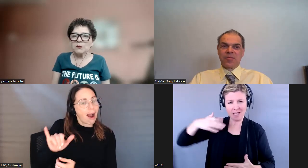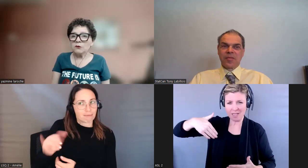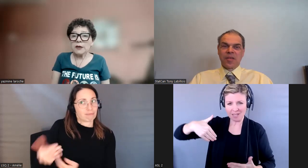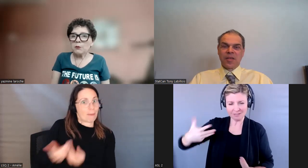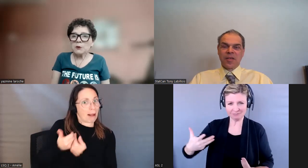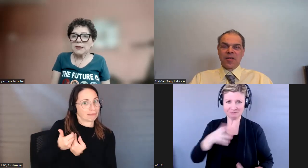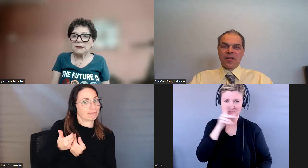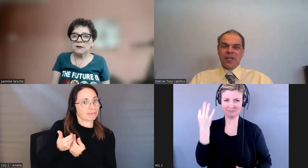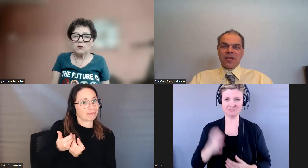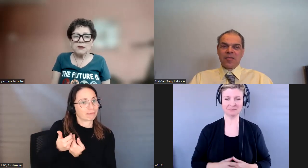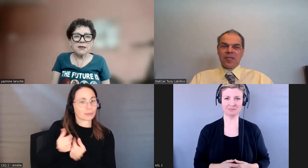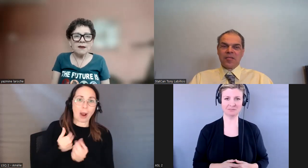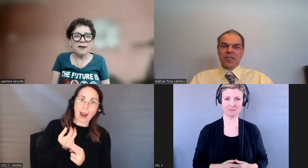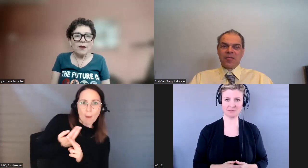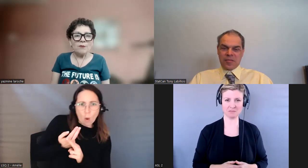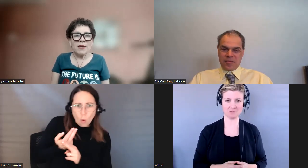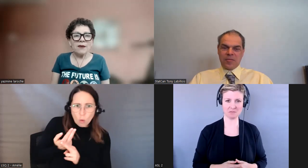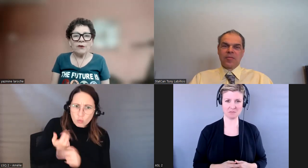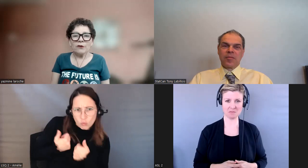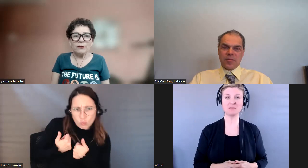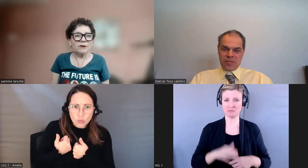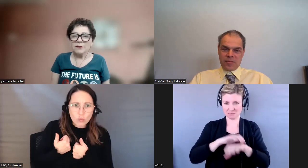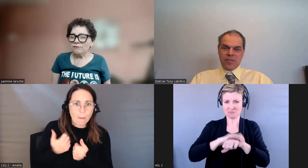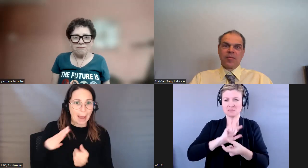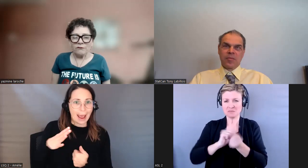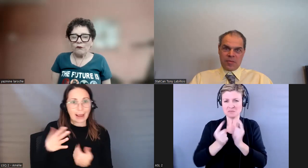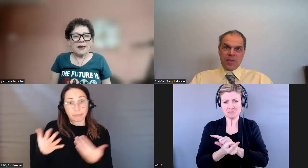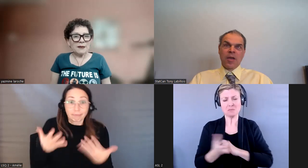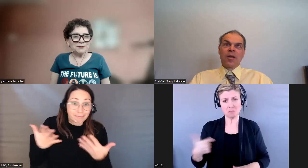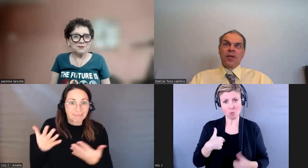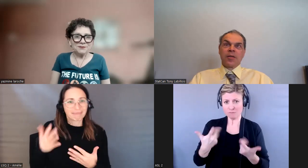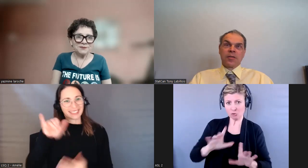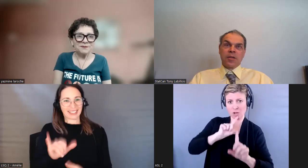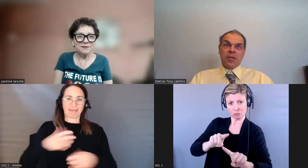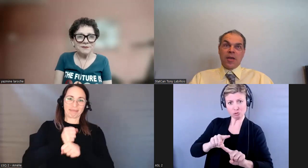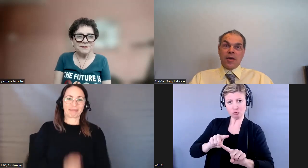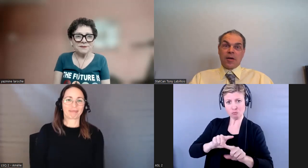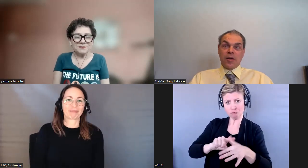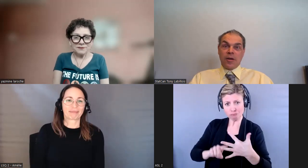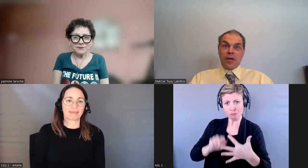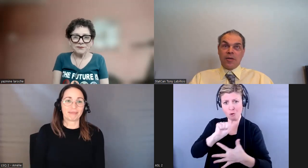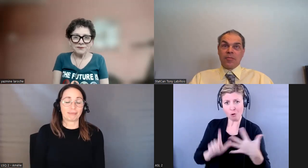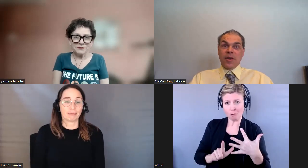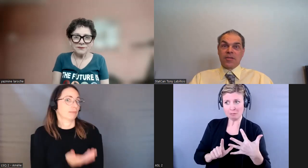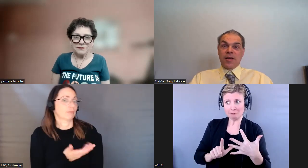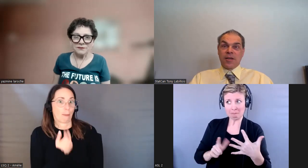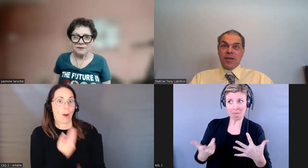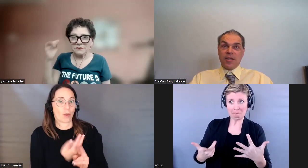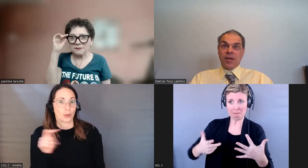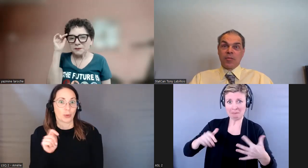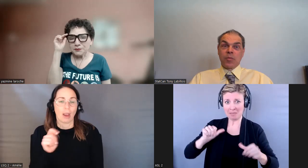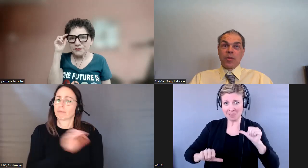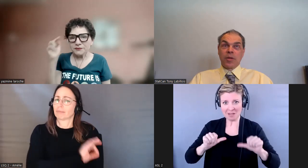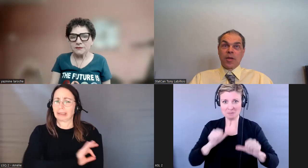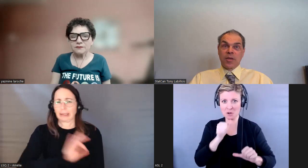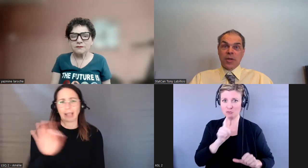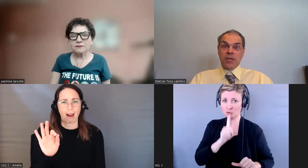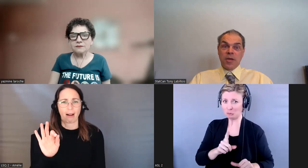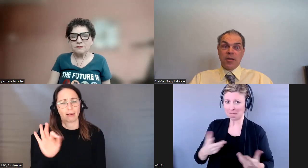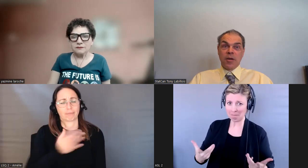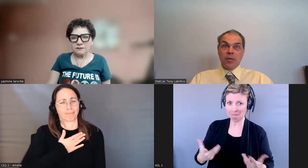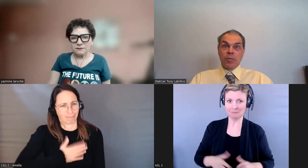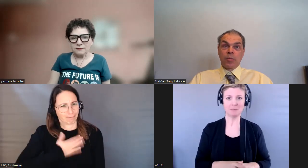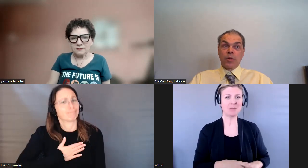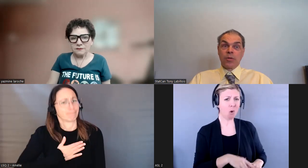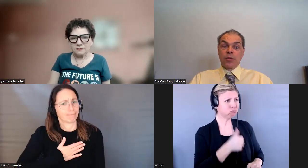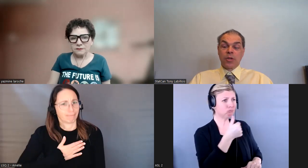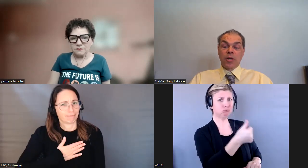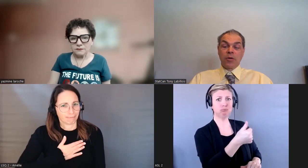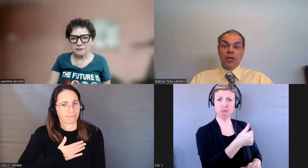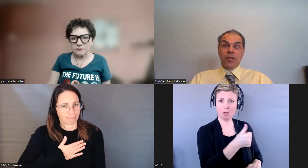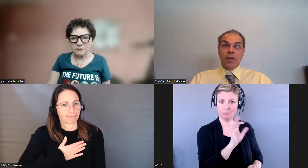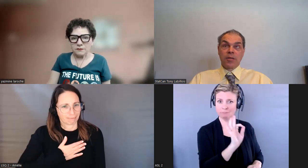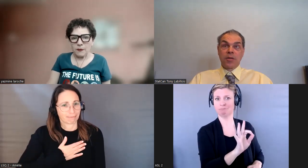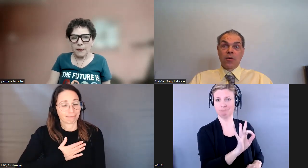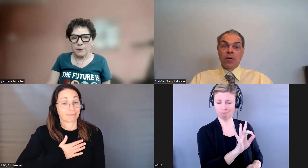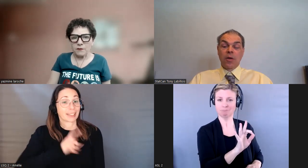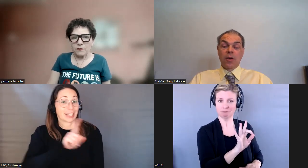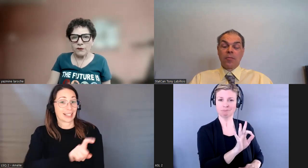voila excellent a um